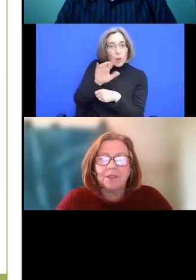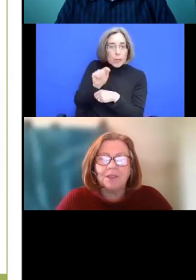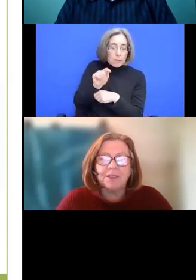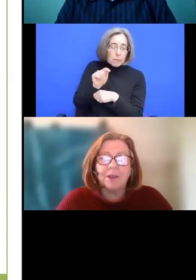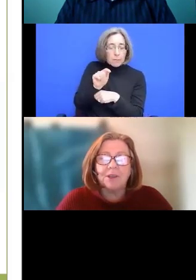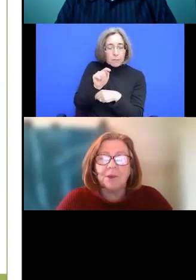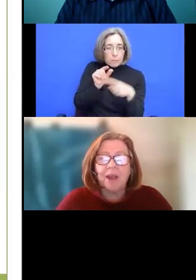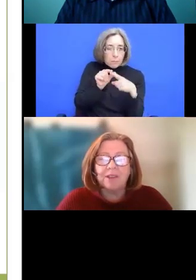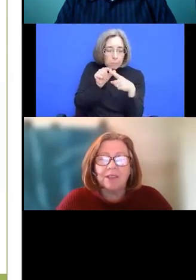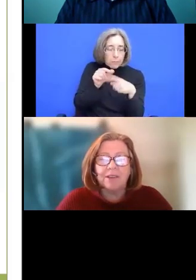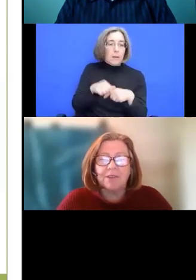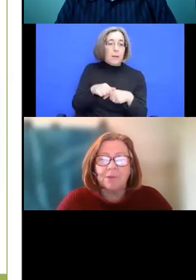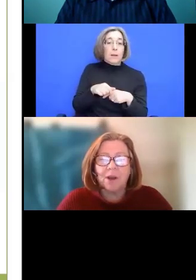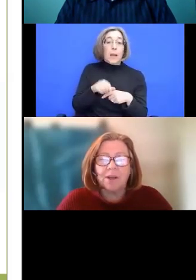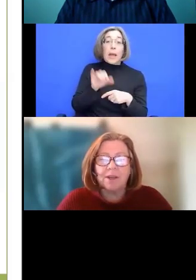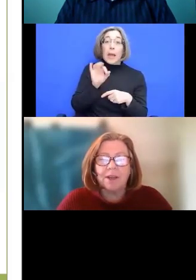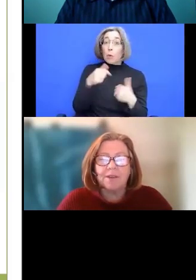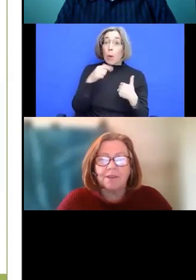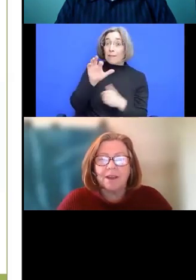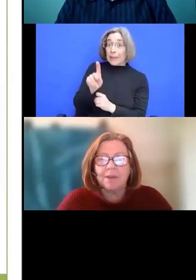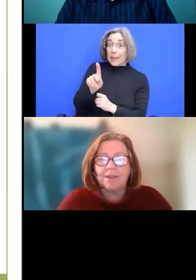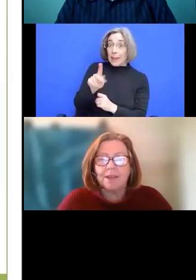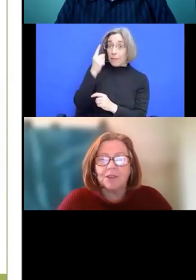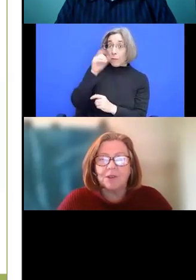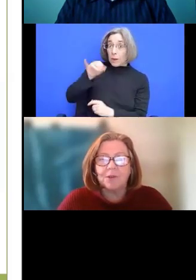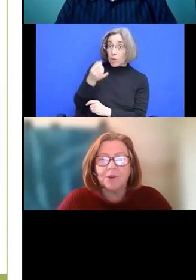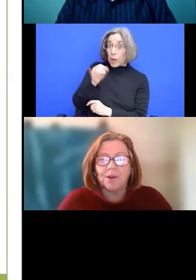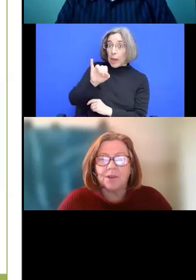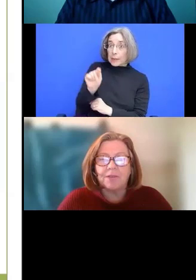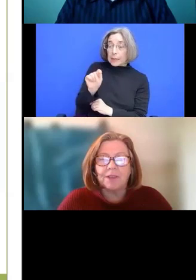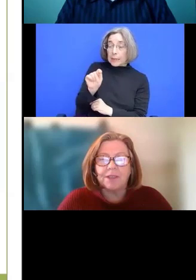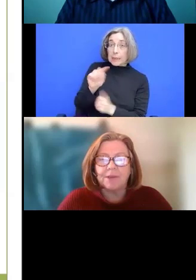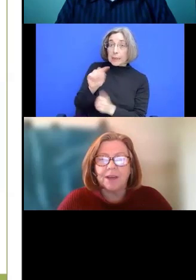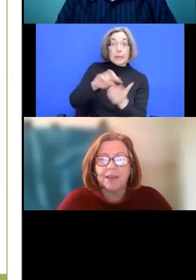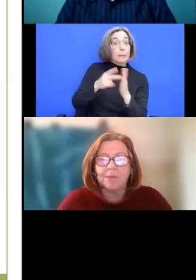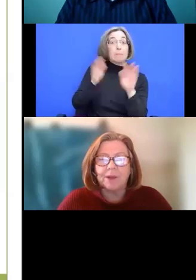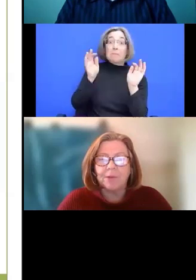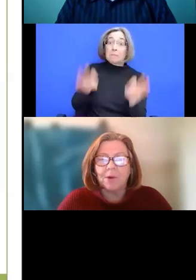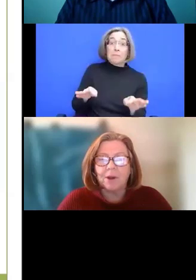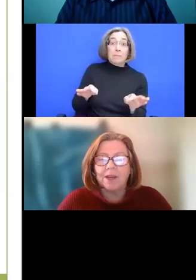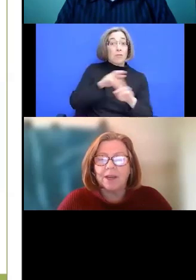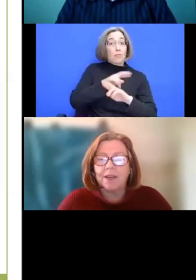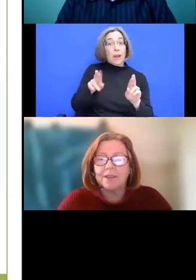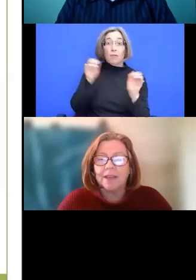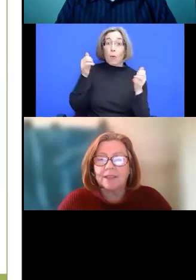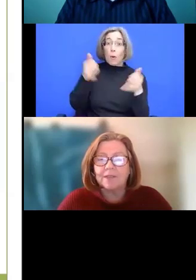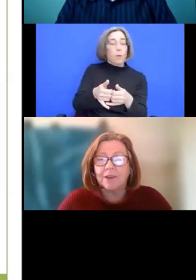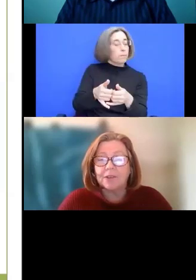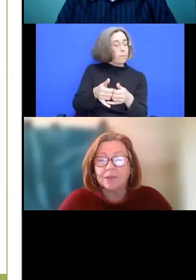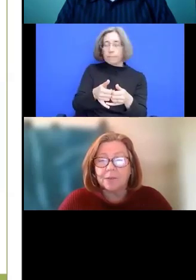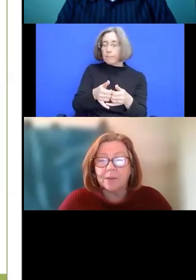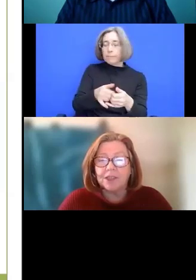Just because you have a link for one, does not mean that you are definitely ready to be awarded. It is asking for extra information